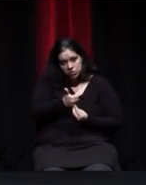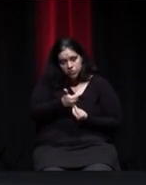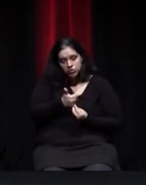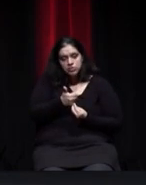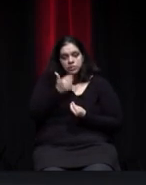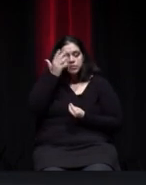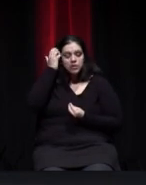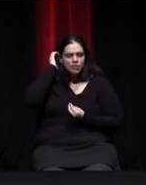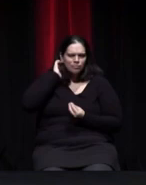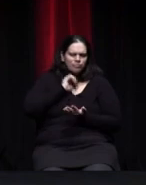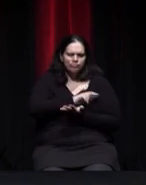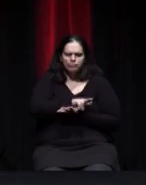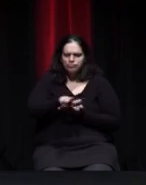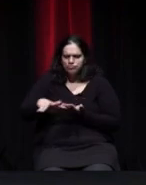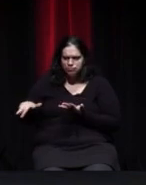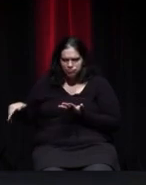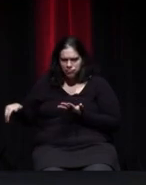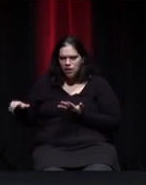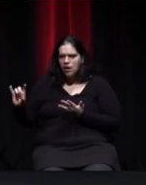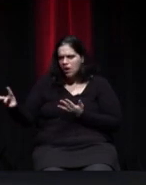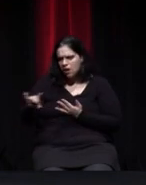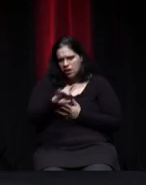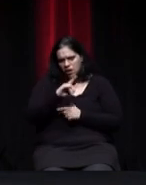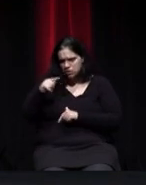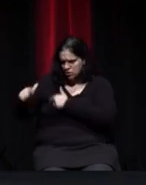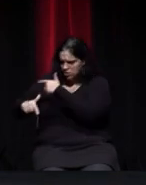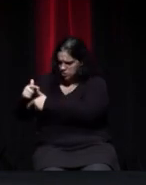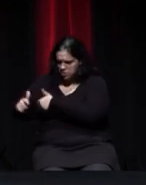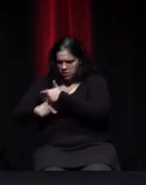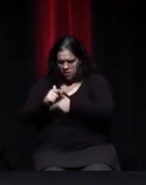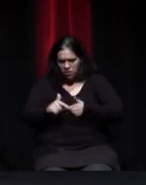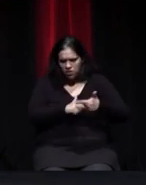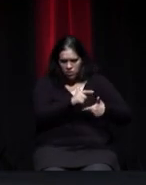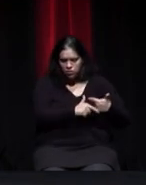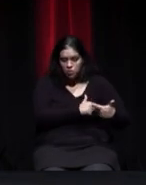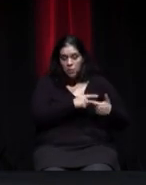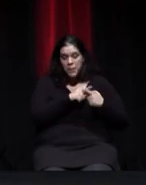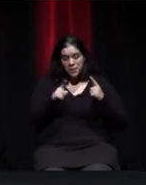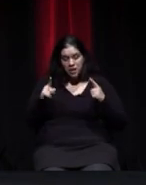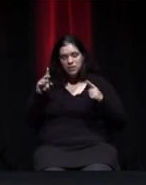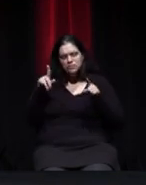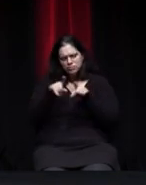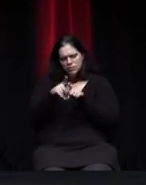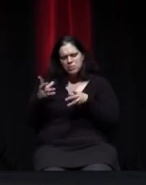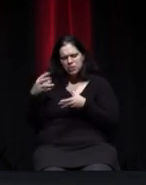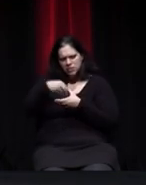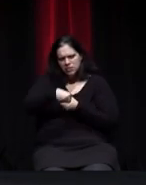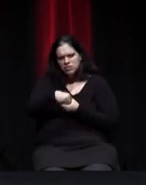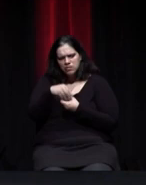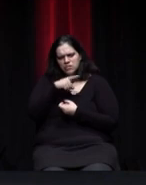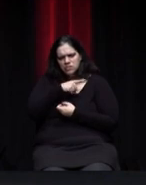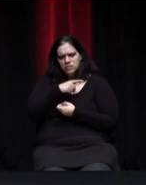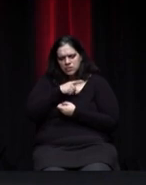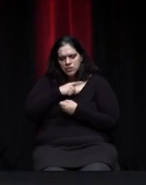Everyone does their end activity, but it's also involved with this middle activity